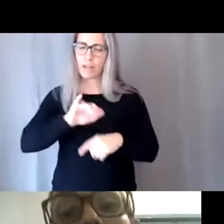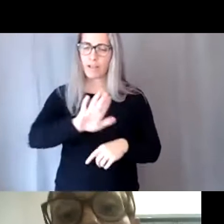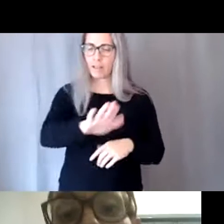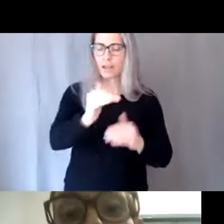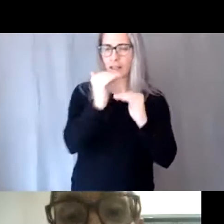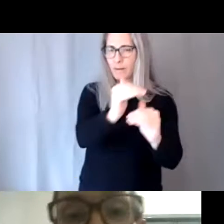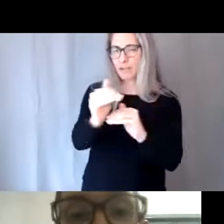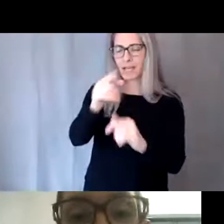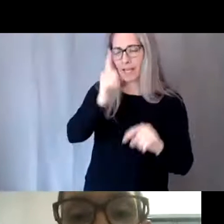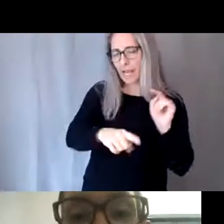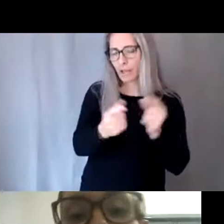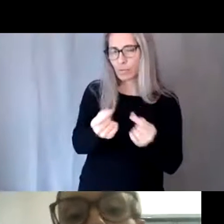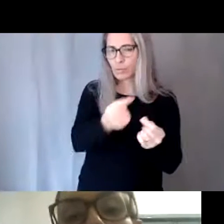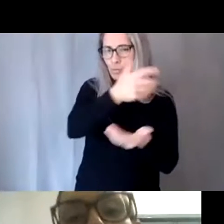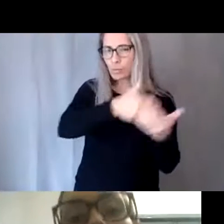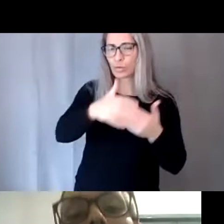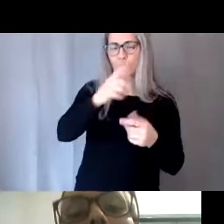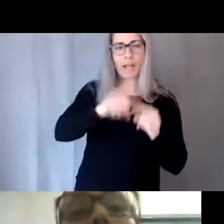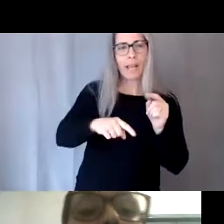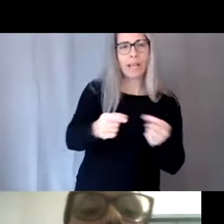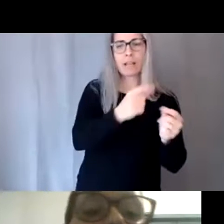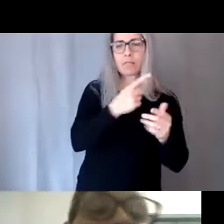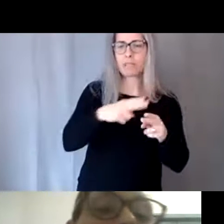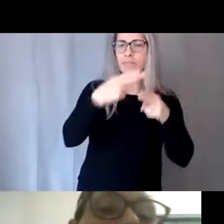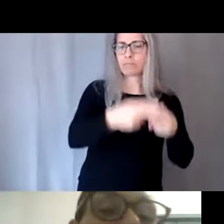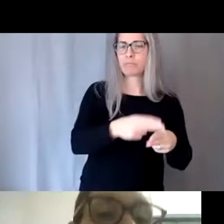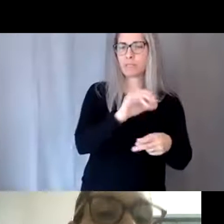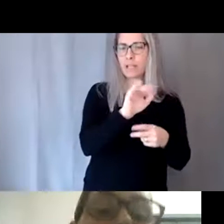cannot do socially which would result in disability